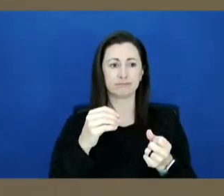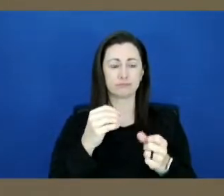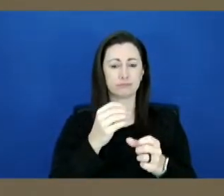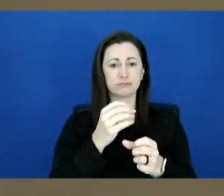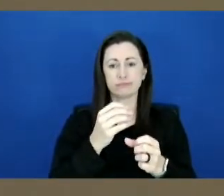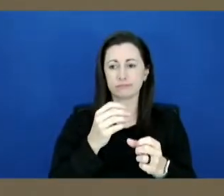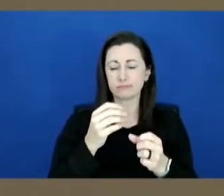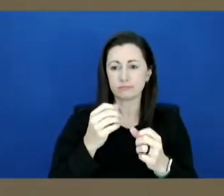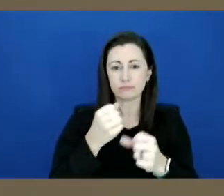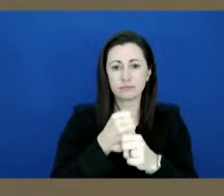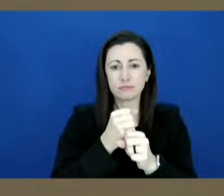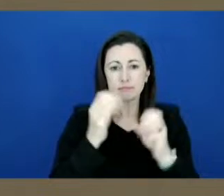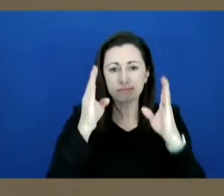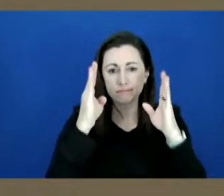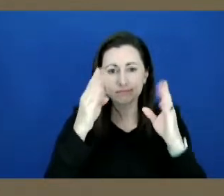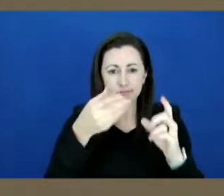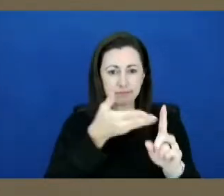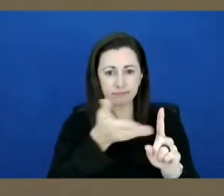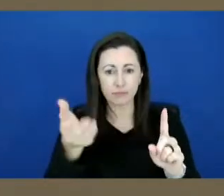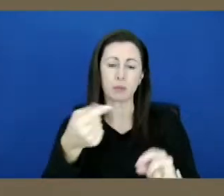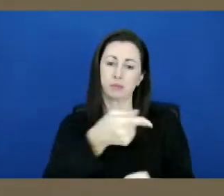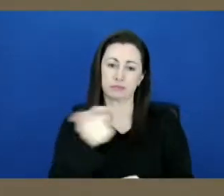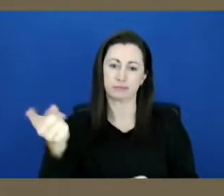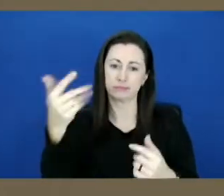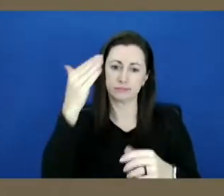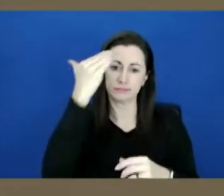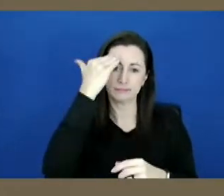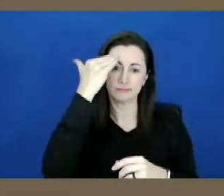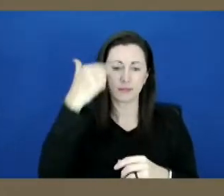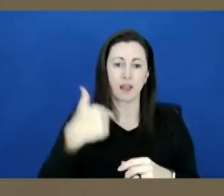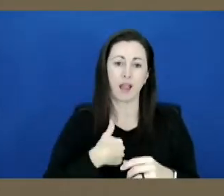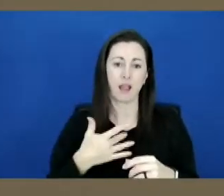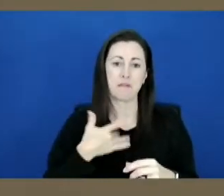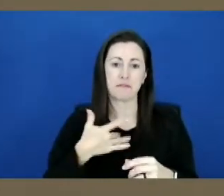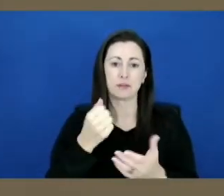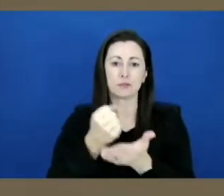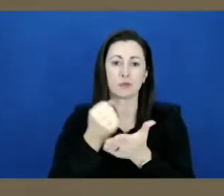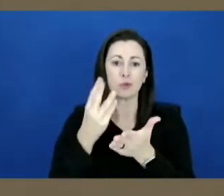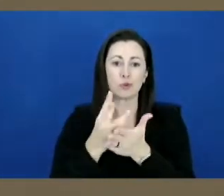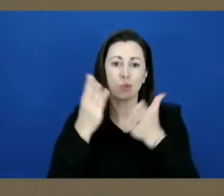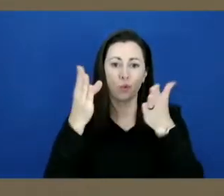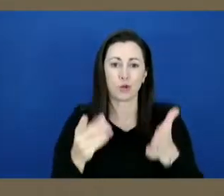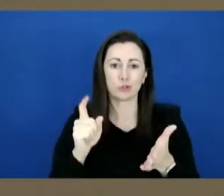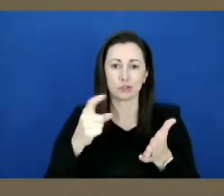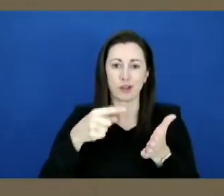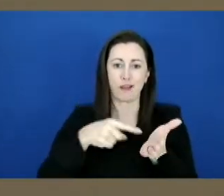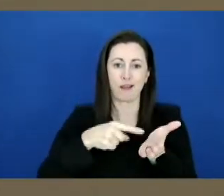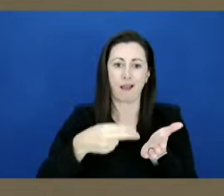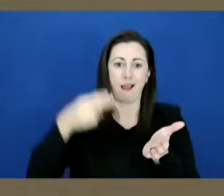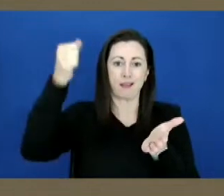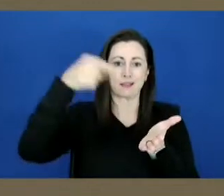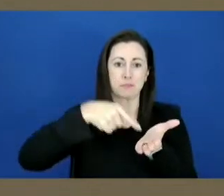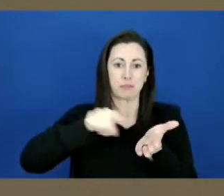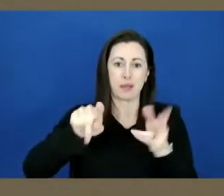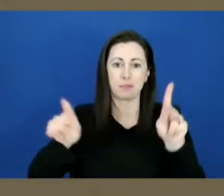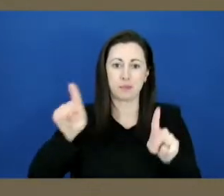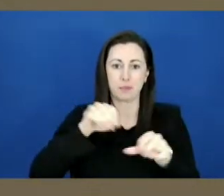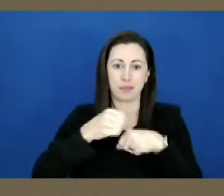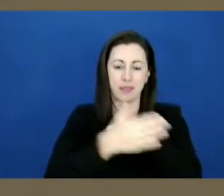AND I THINK THAT SOMETIMES --